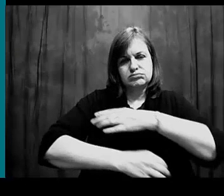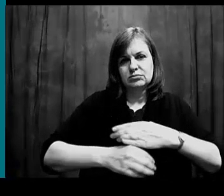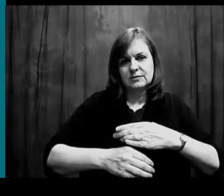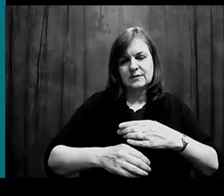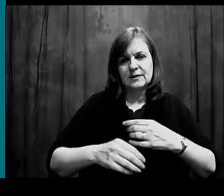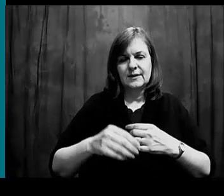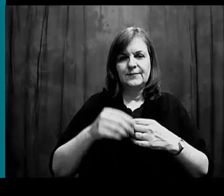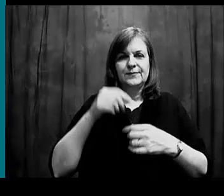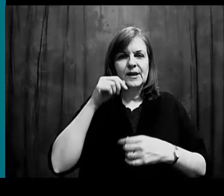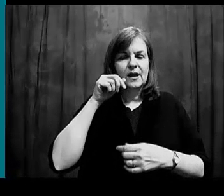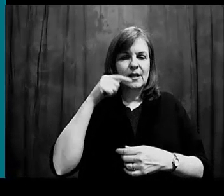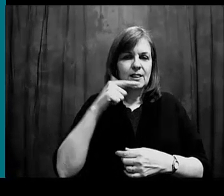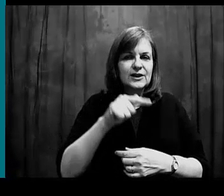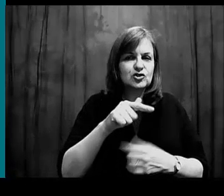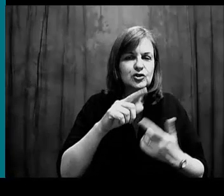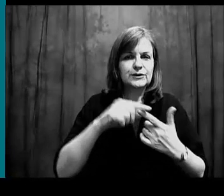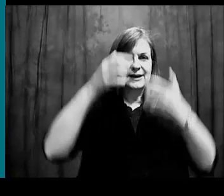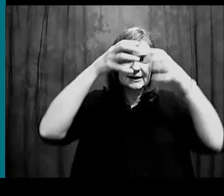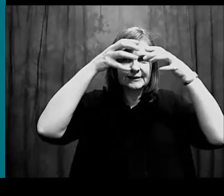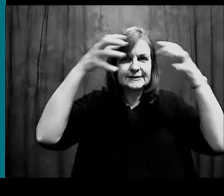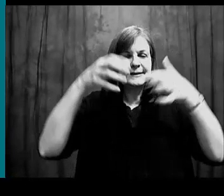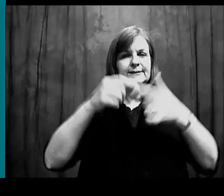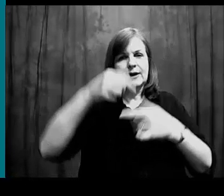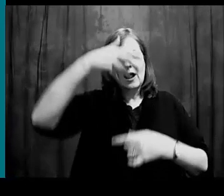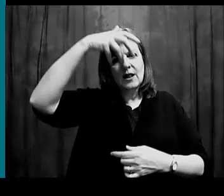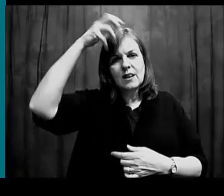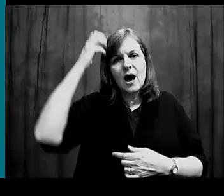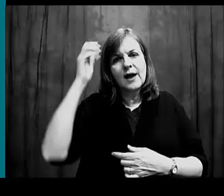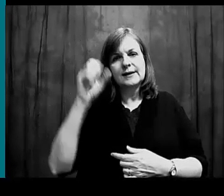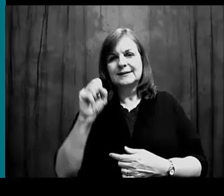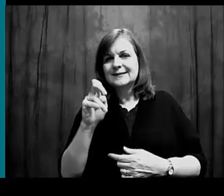a lizard, a deer, a lion, and a seal certainly have